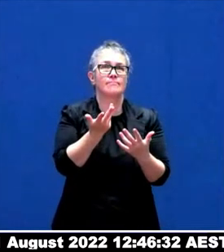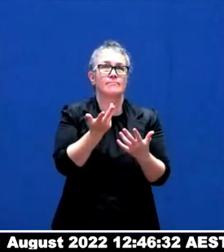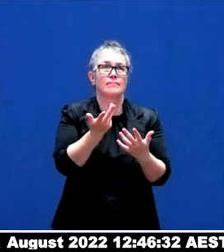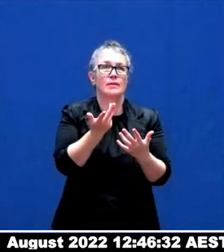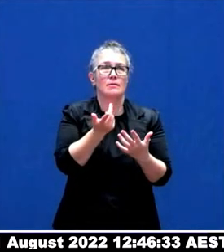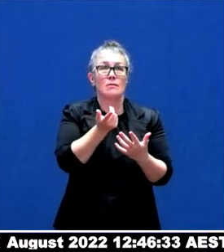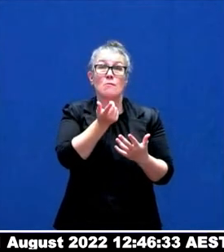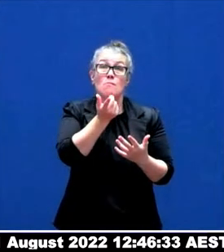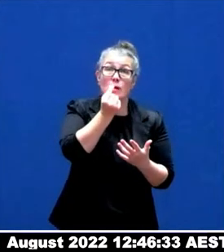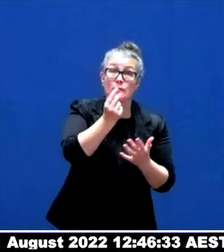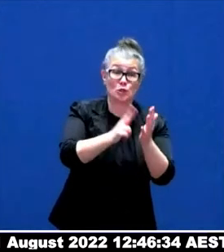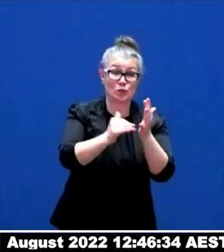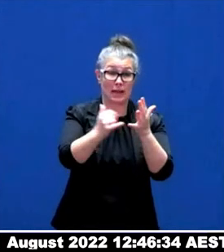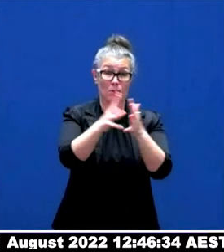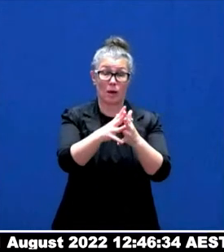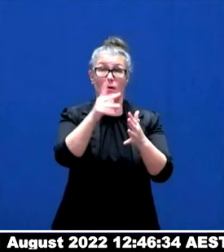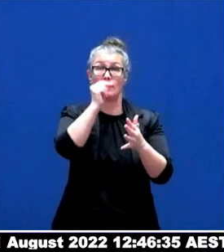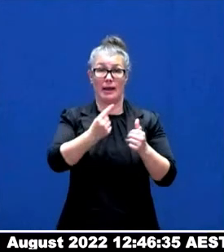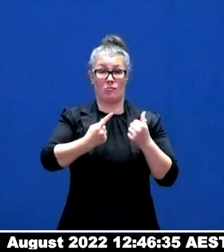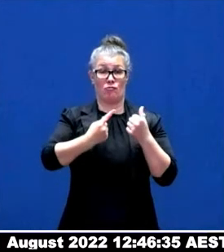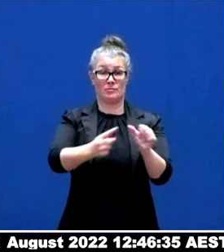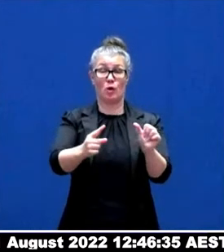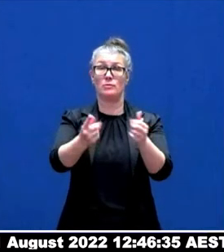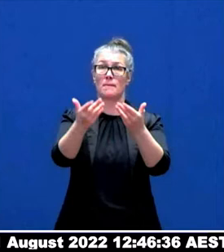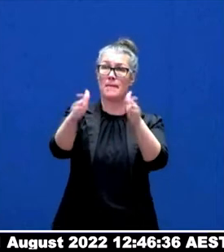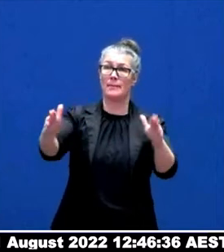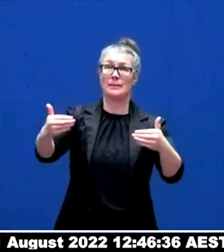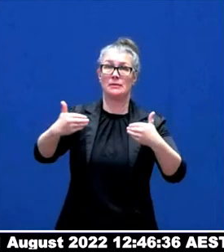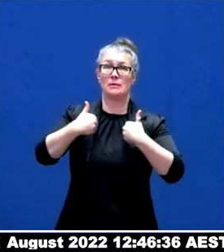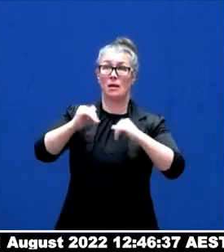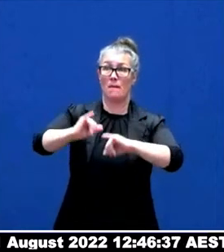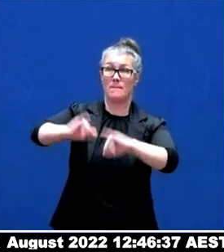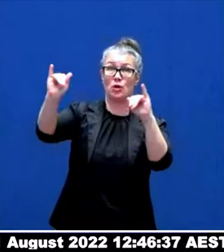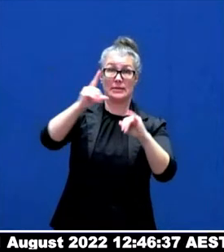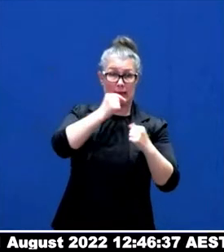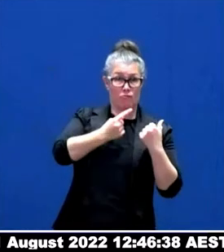public health emergency to support people who were homeless, but also to help people